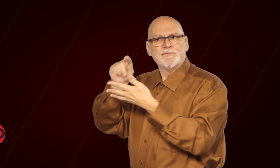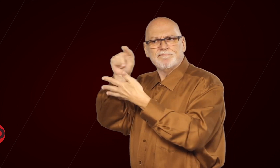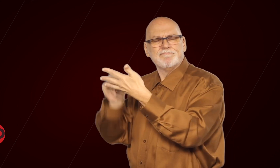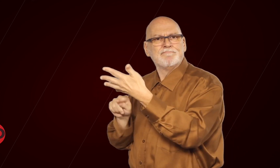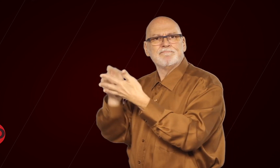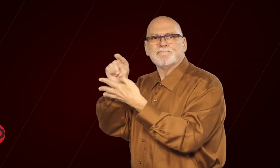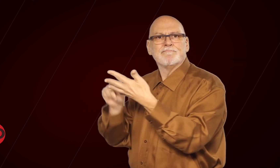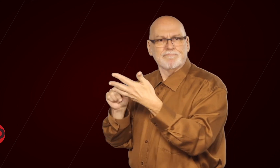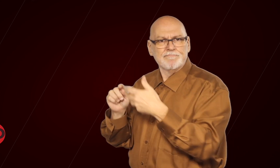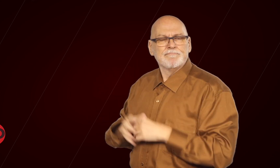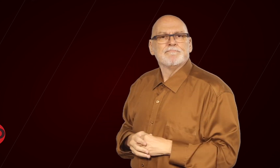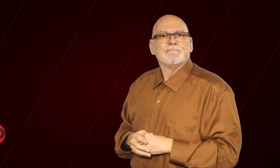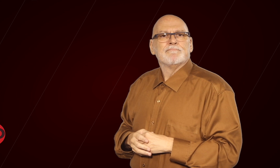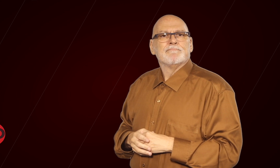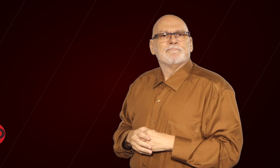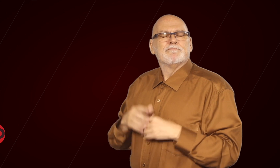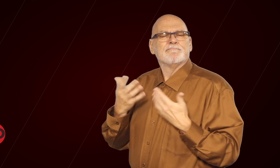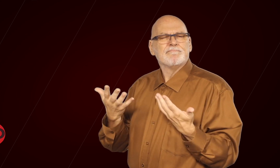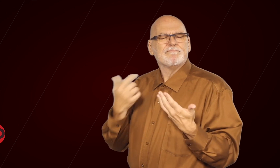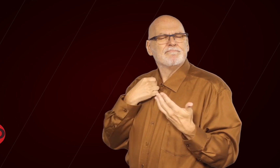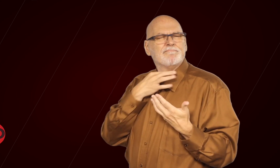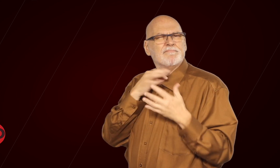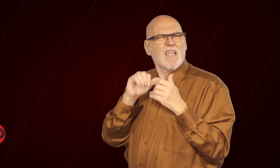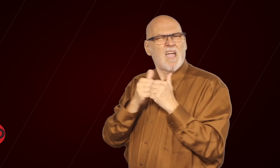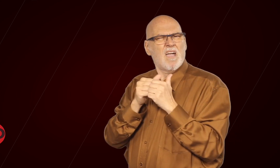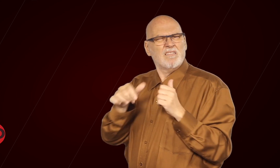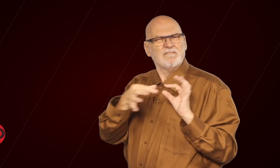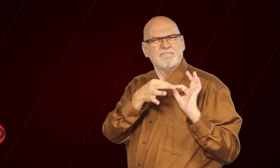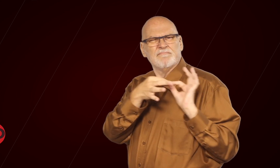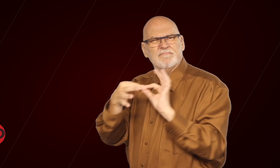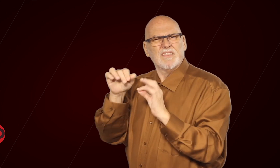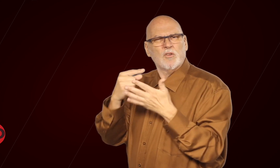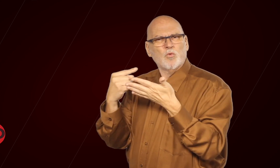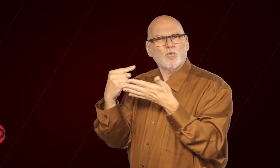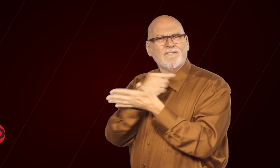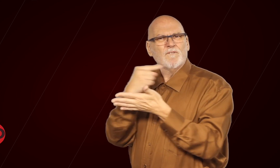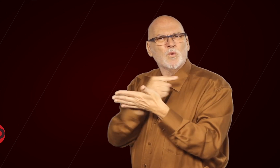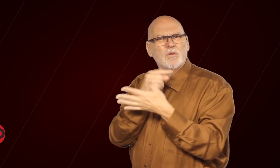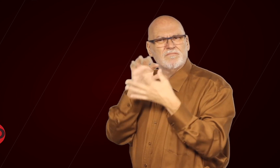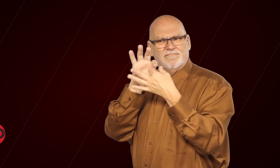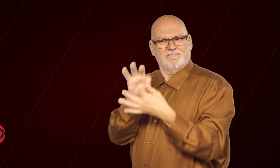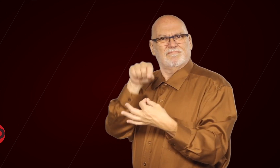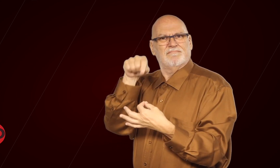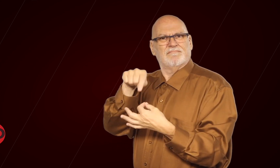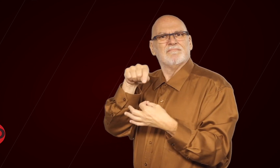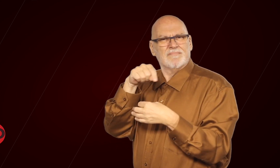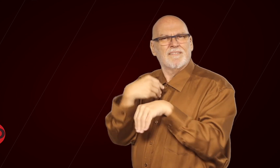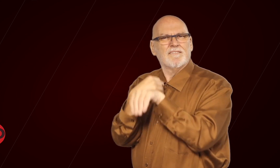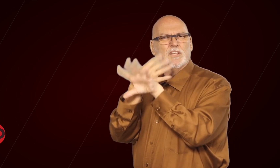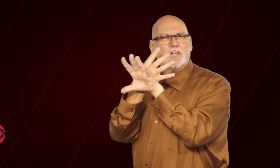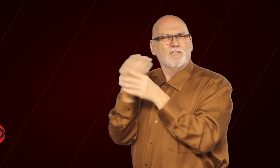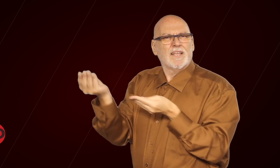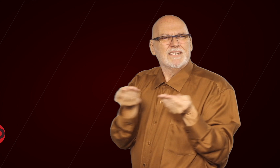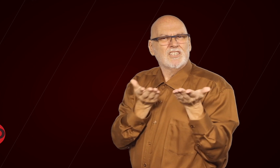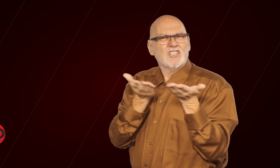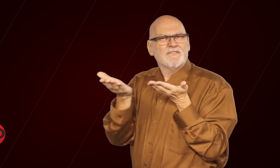How does this tie to the Review of video relay service?